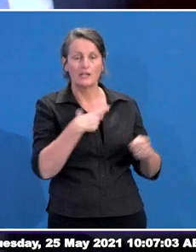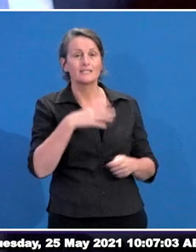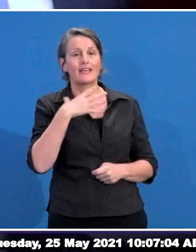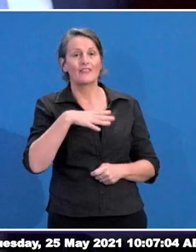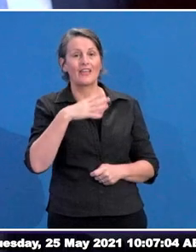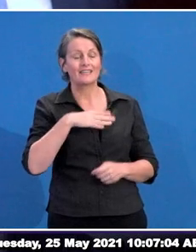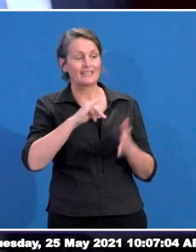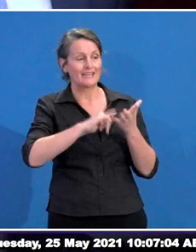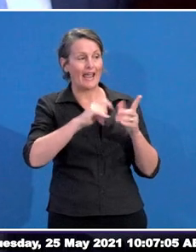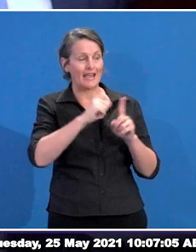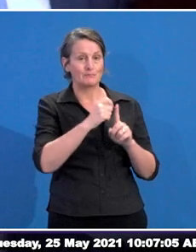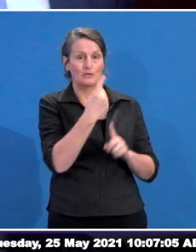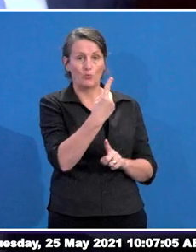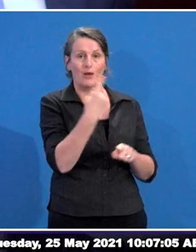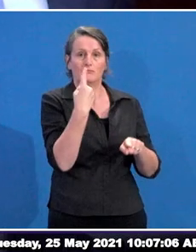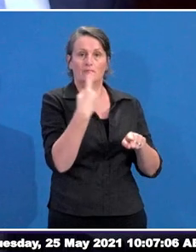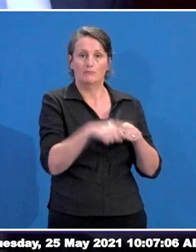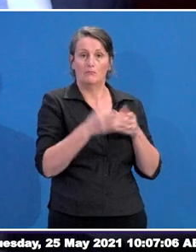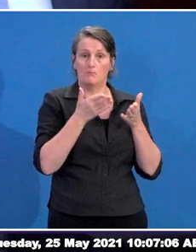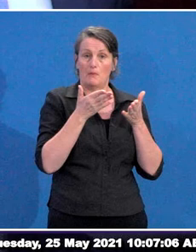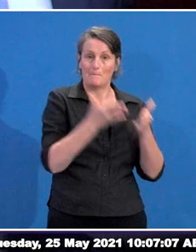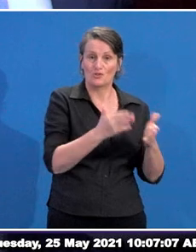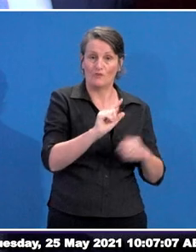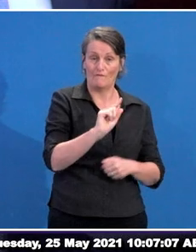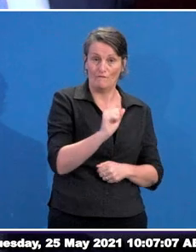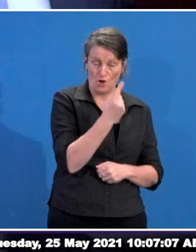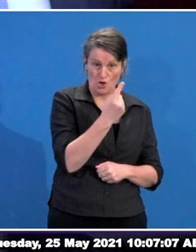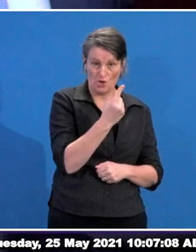before giving them any information, and it stopped there.